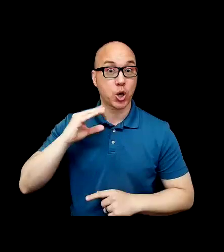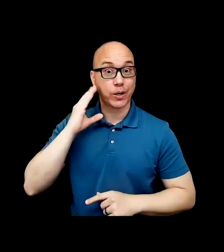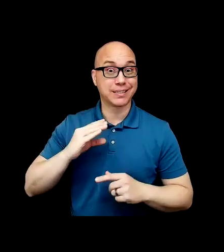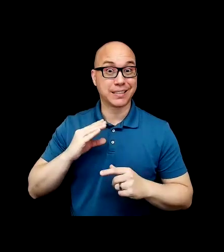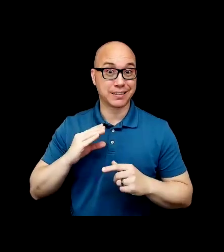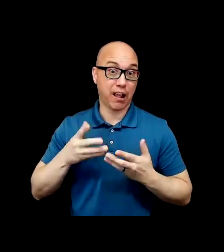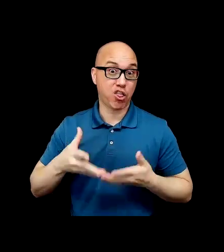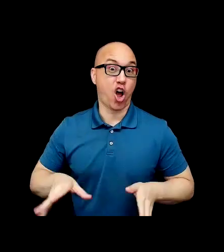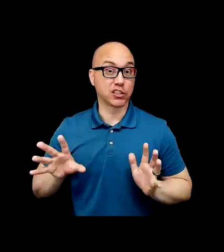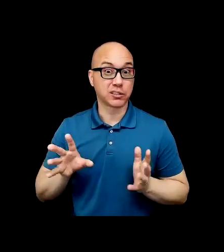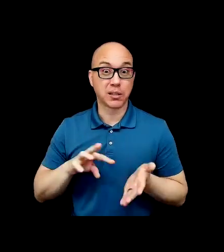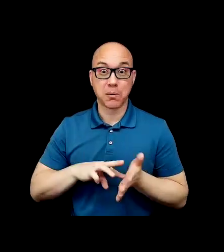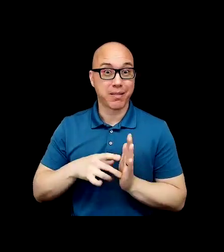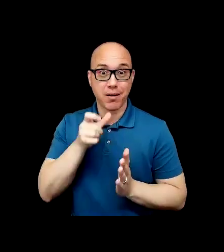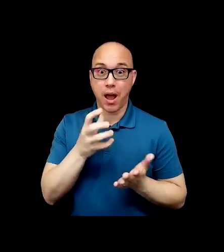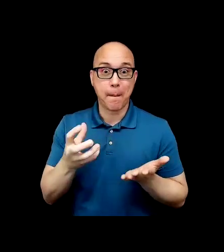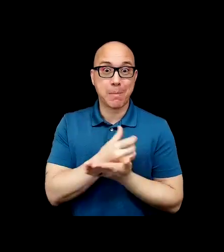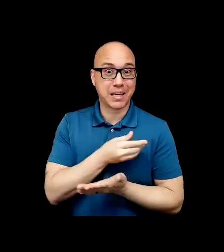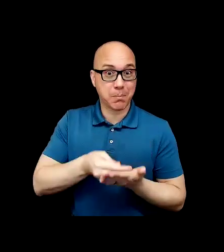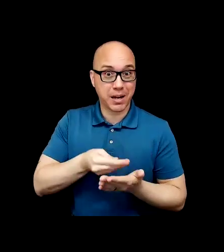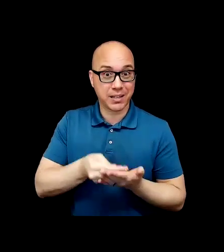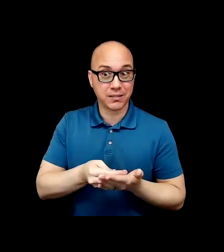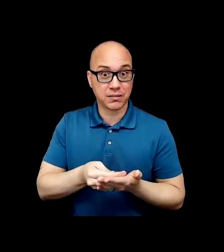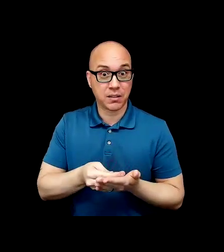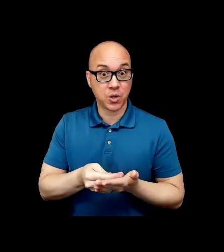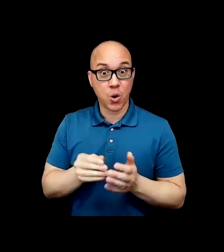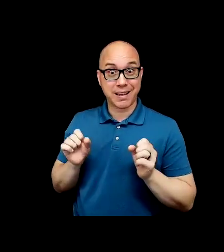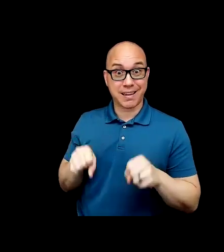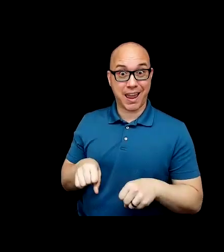can you mail a check into Social Security so that you can have something recorded